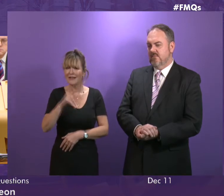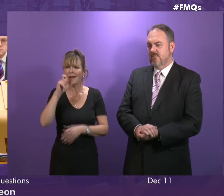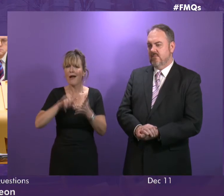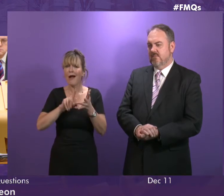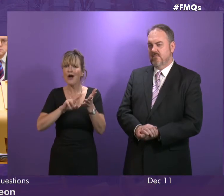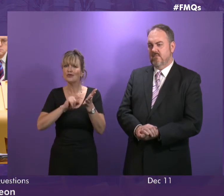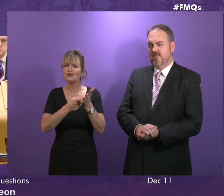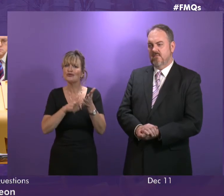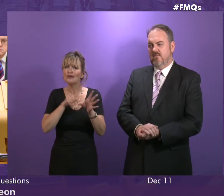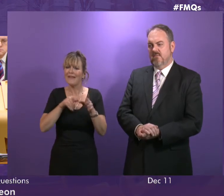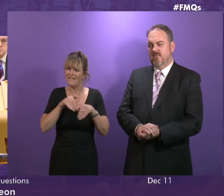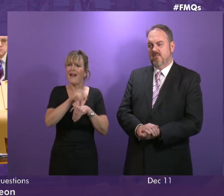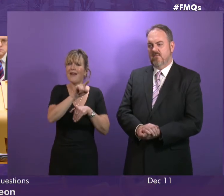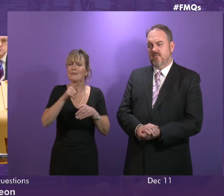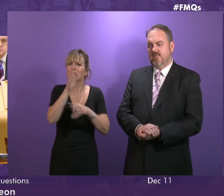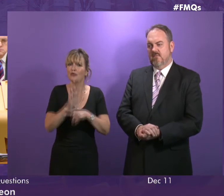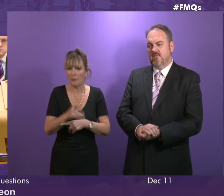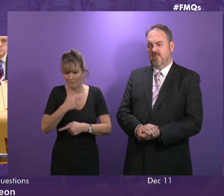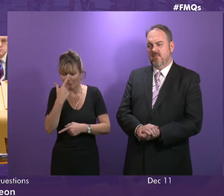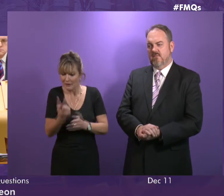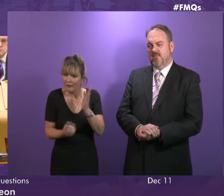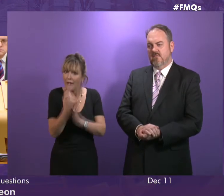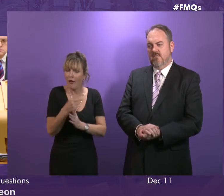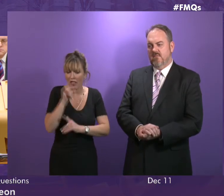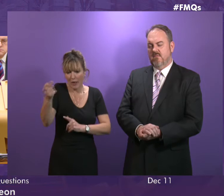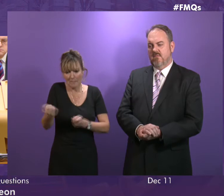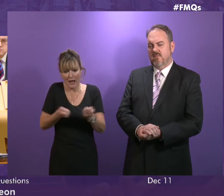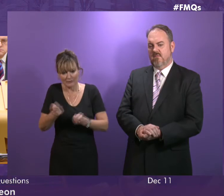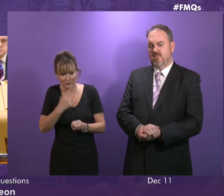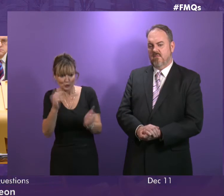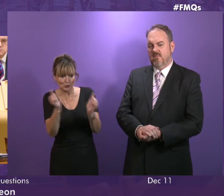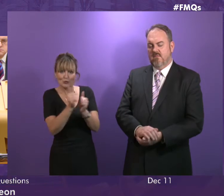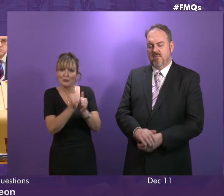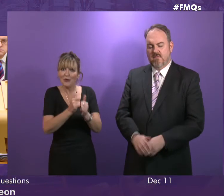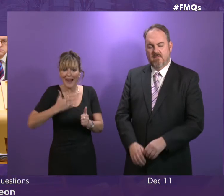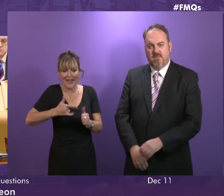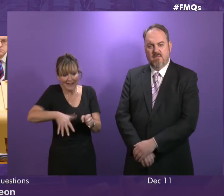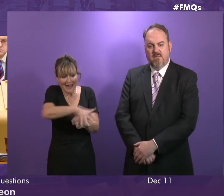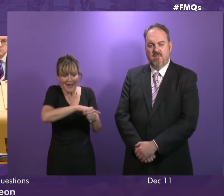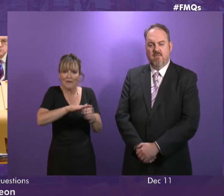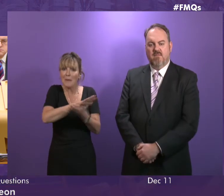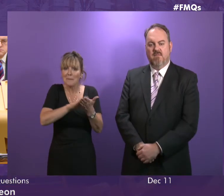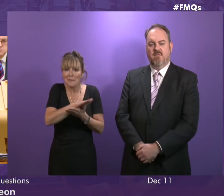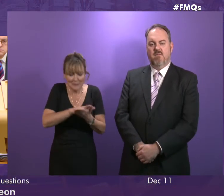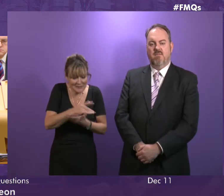That approach focuses on creating suitable habitats in which predator and prey can co-exist.